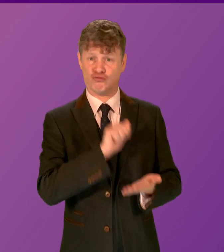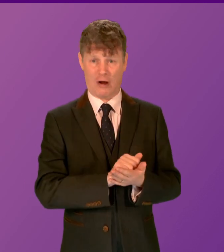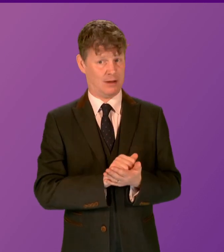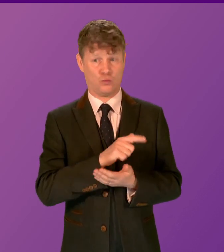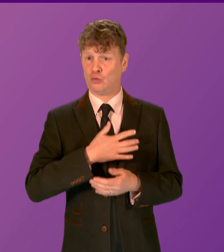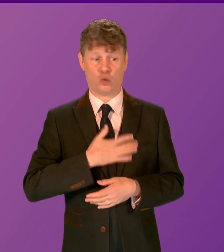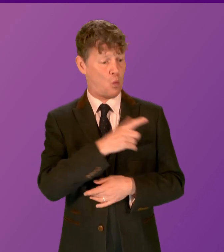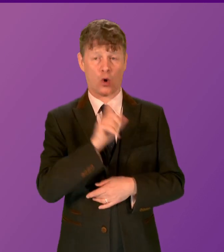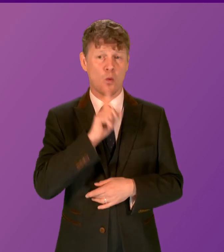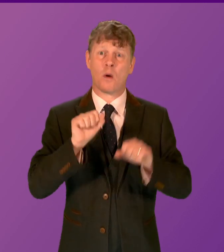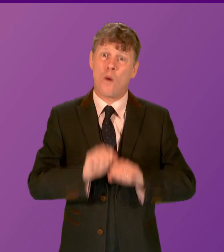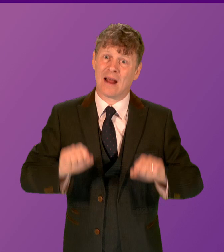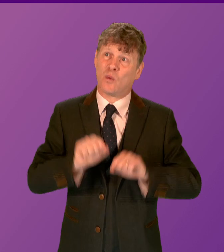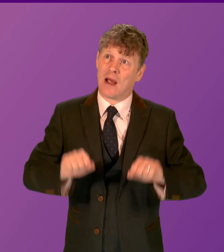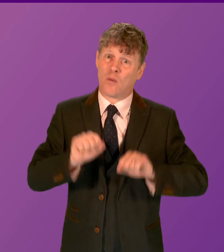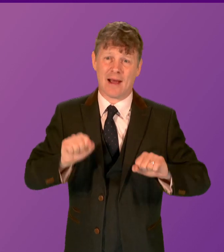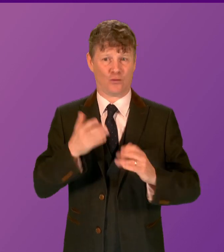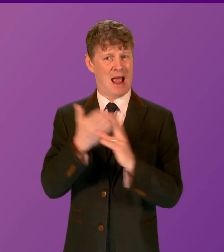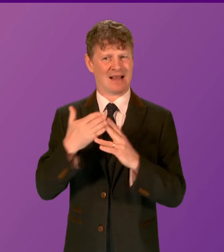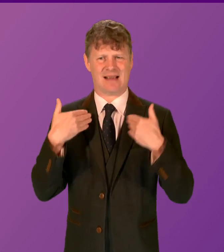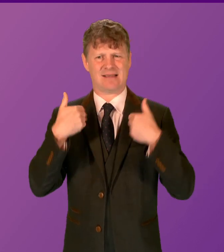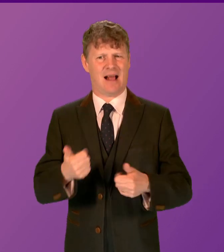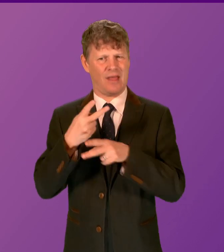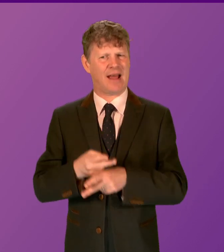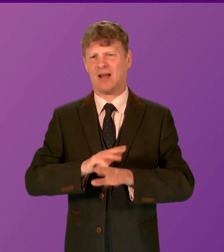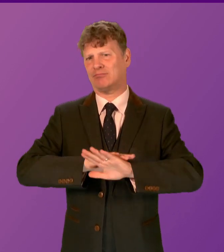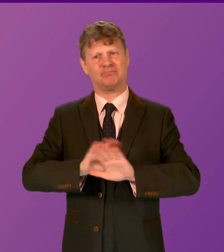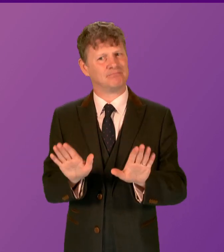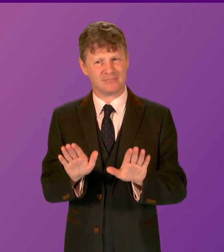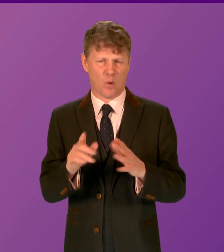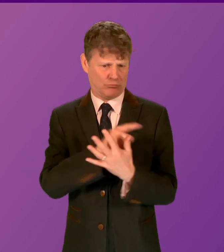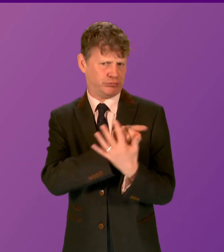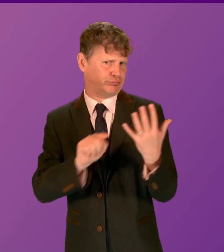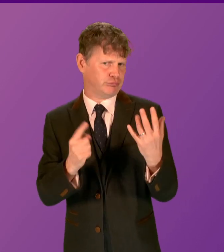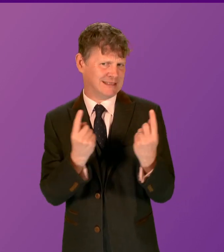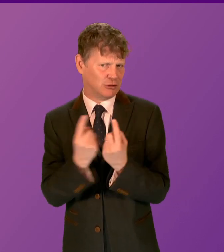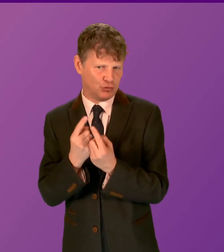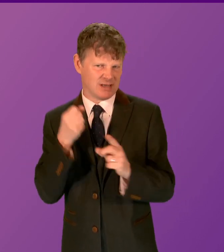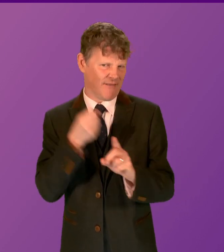We know that the wait is far too long for a range of issues that affect women.